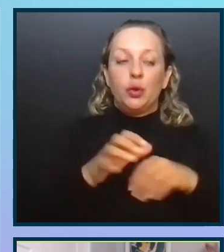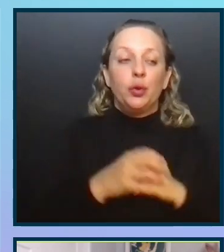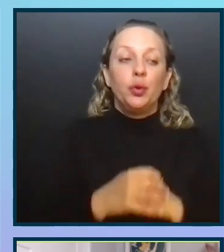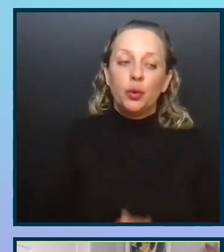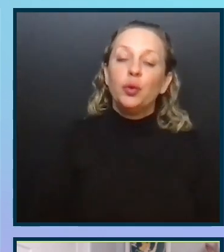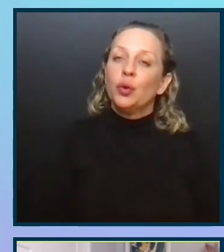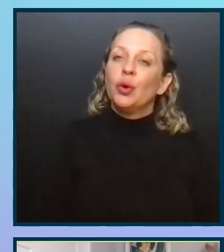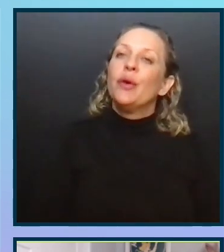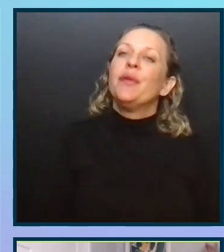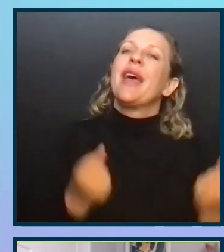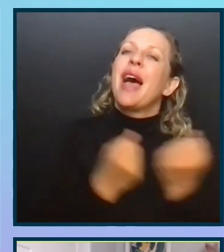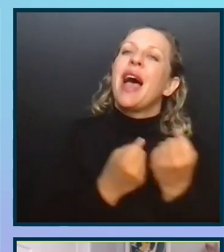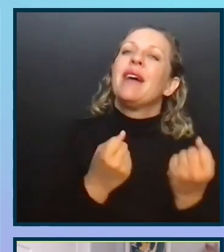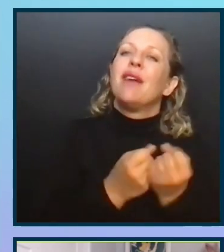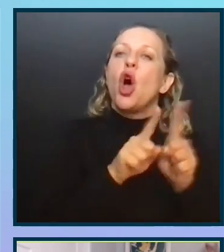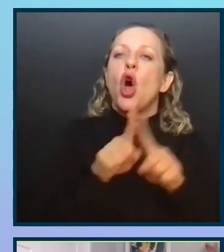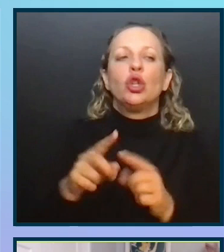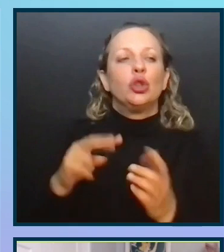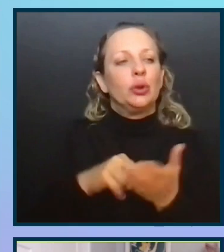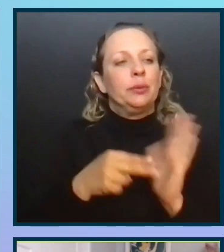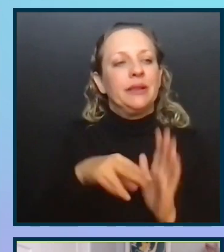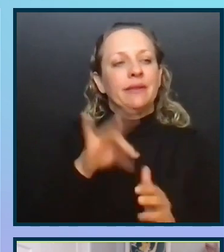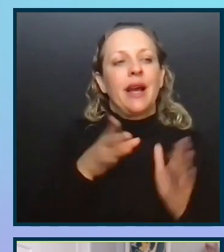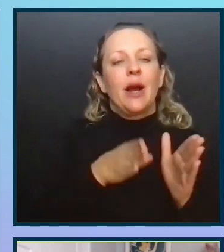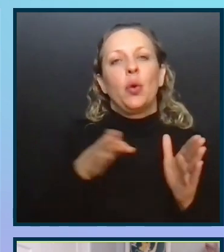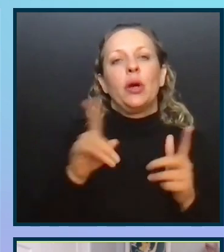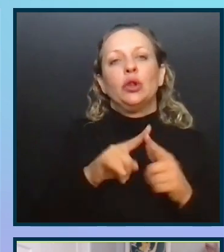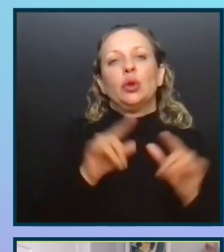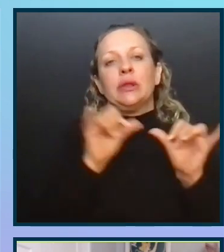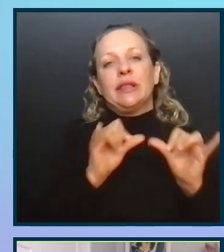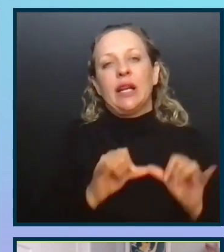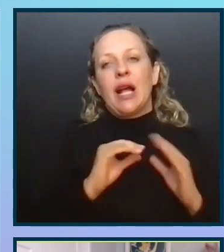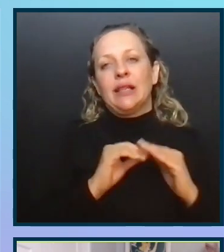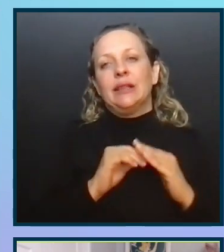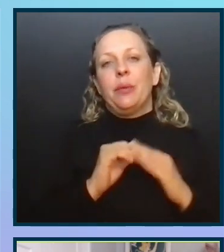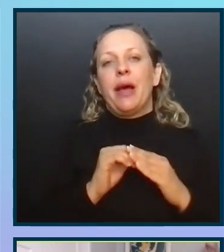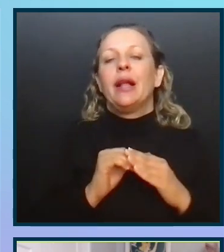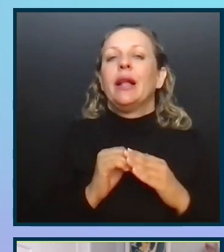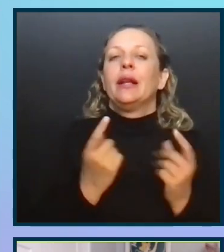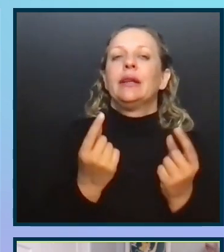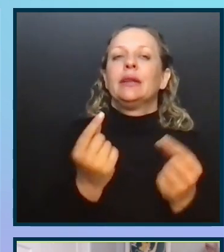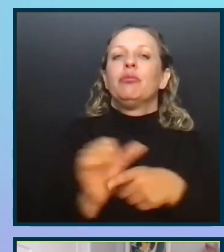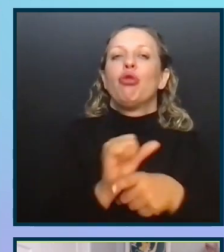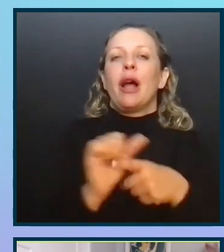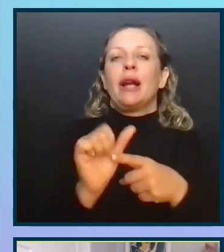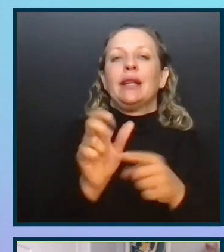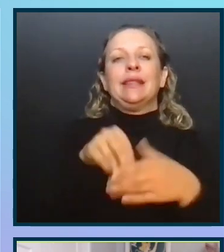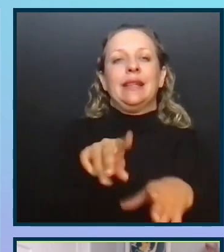Advocacy also means finding ways to standardize accessibility practices in our products themselves.